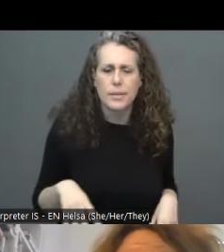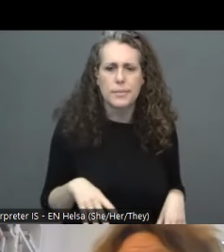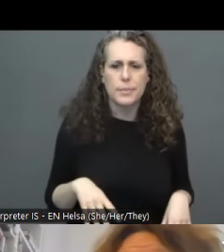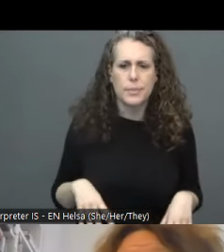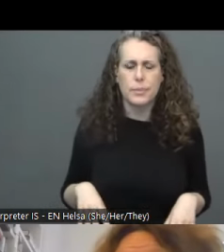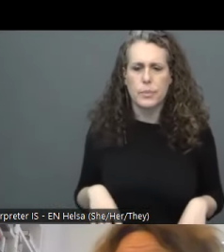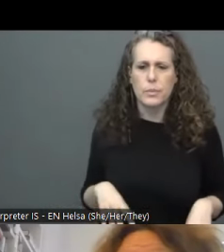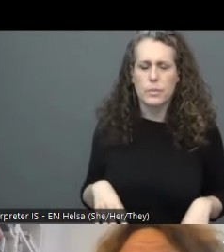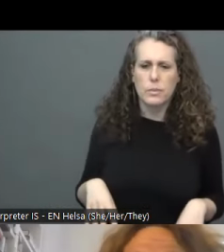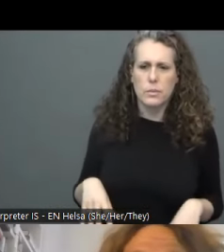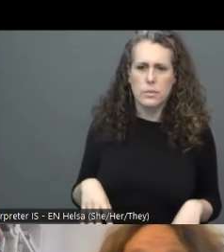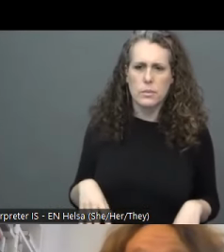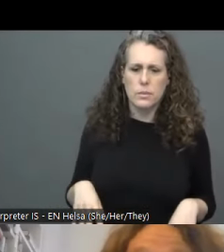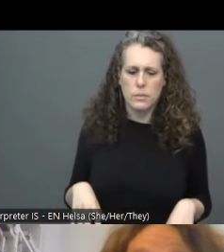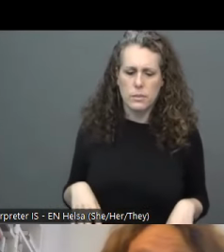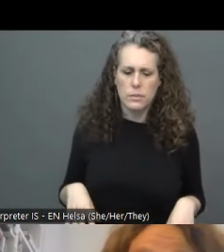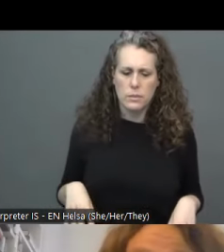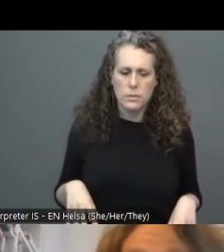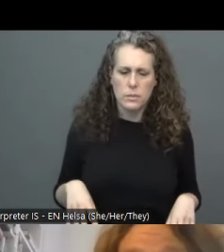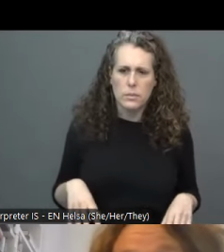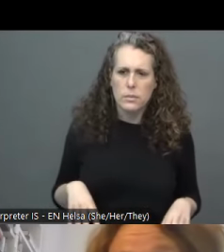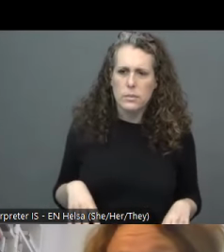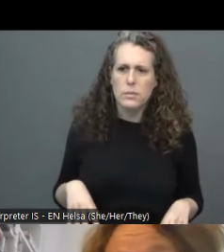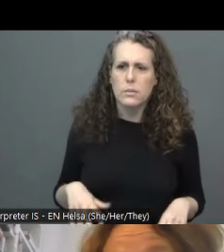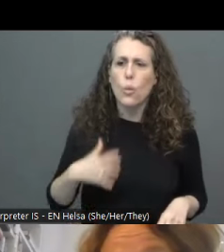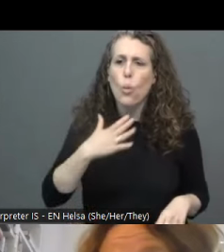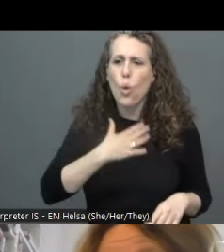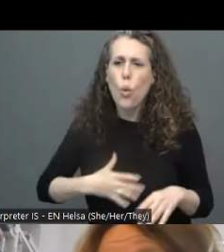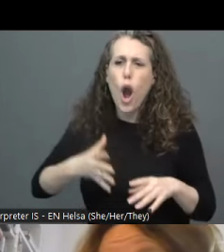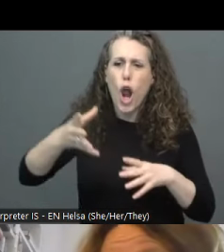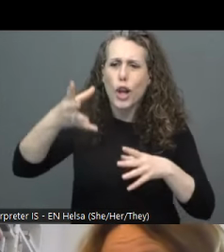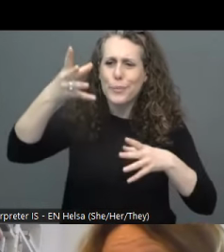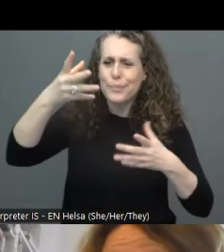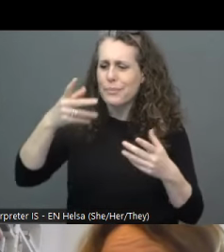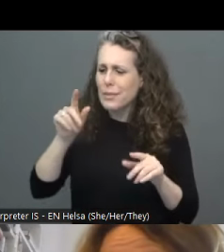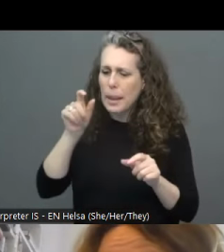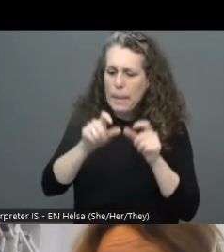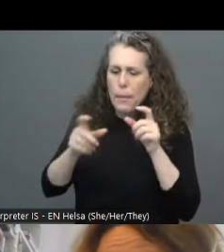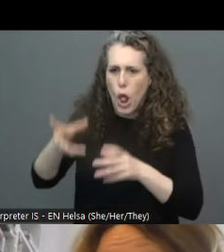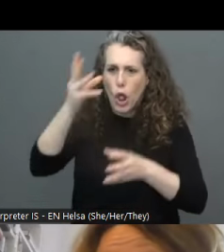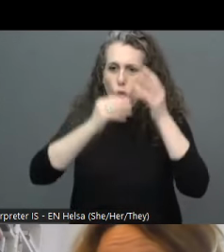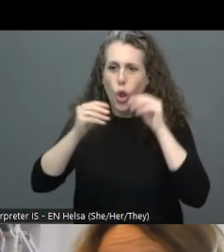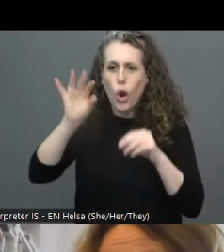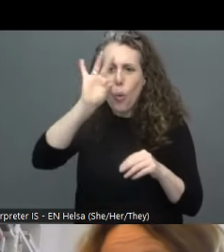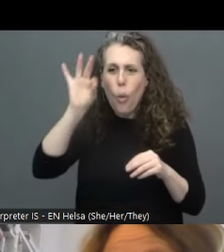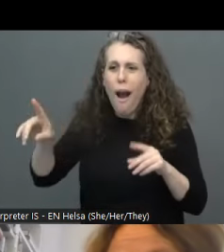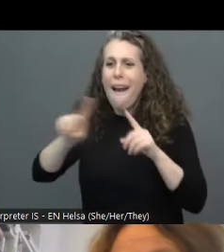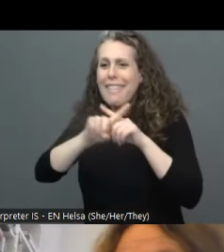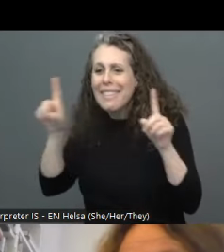across the sectors and also highlight opportunities for networking, if I'm